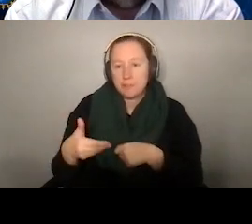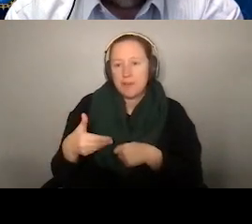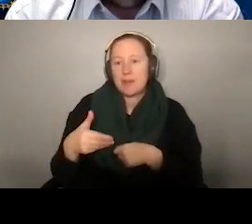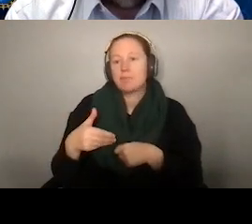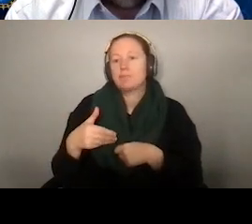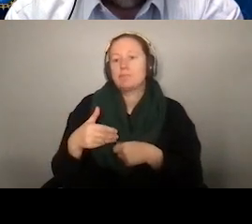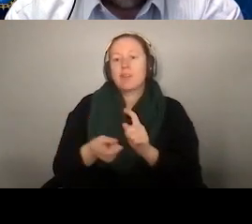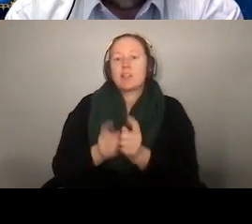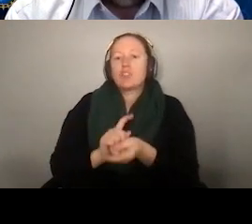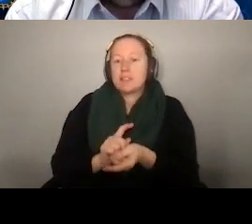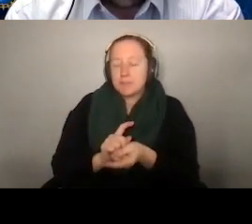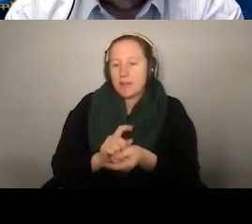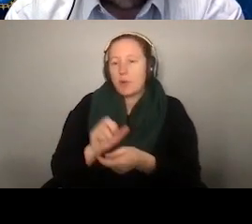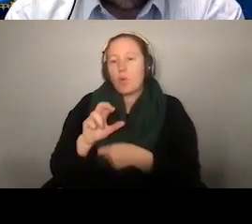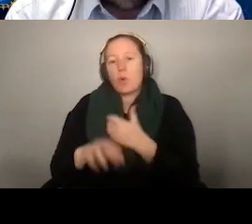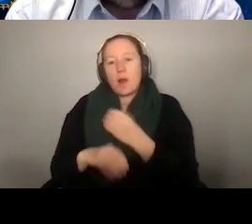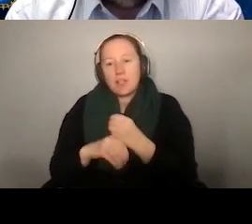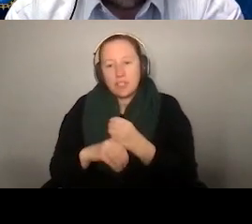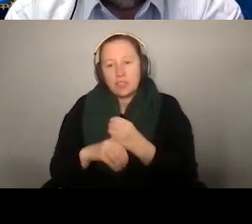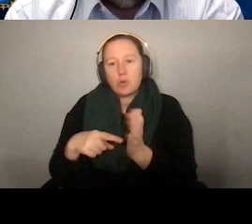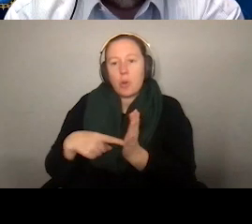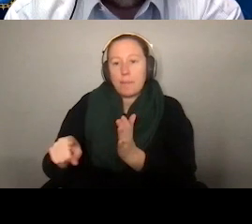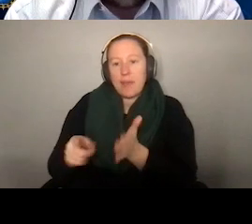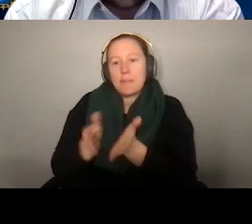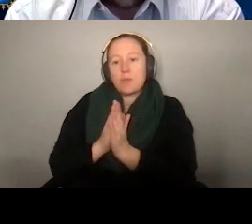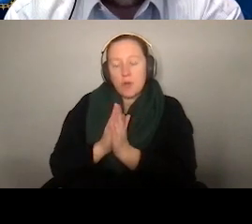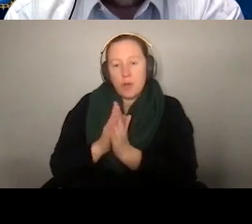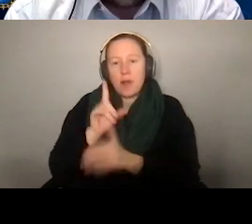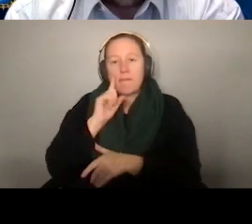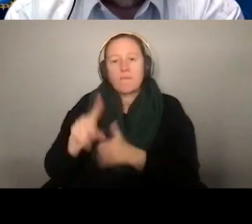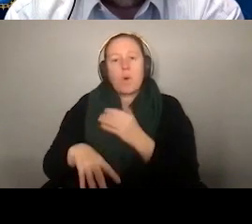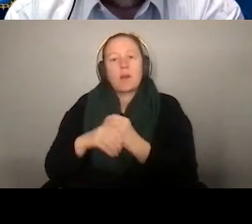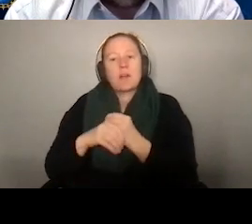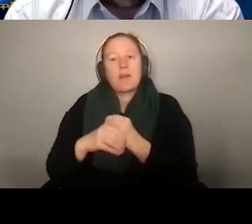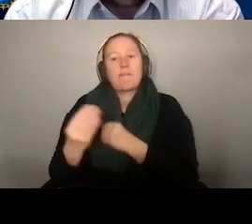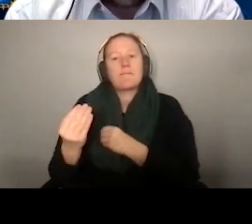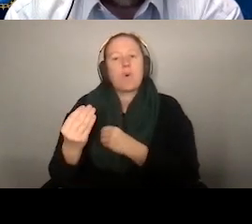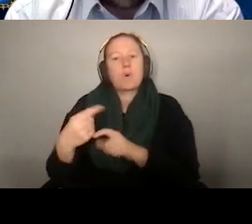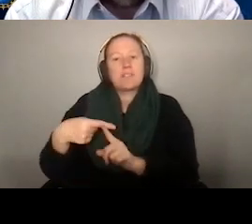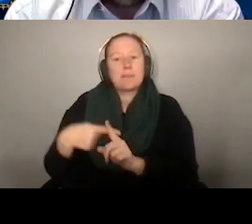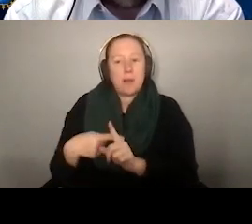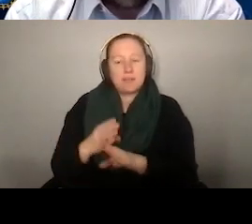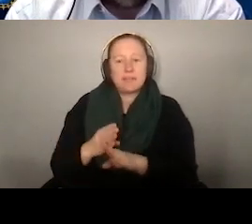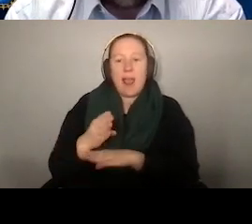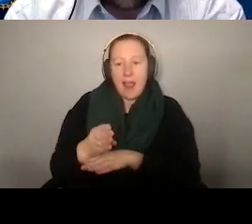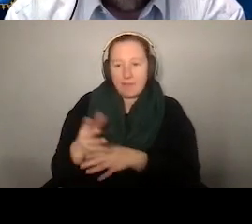or an additional payment request for an additional 14 months after the financial closeout.